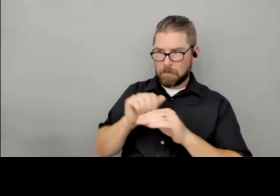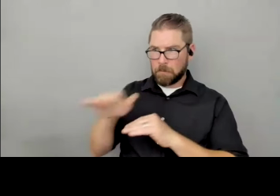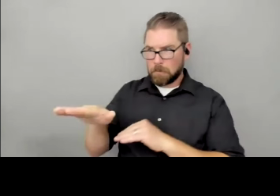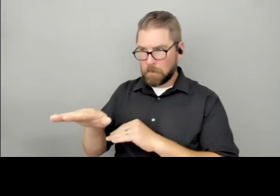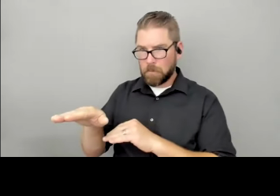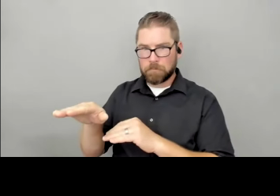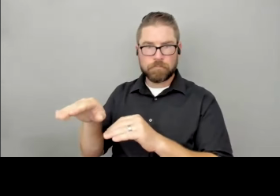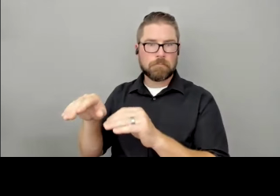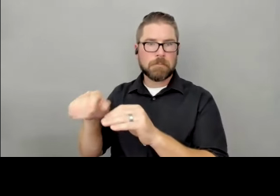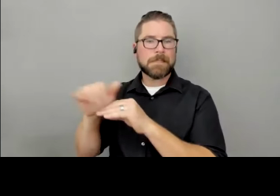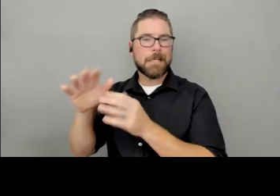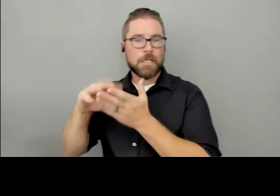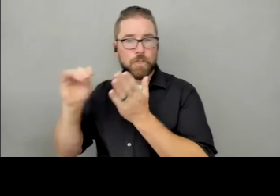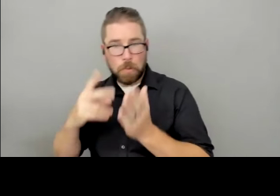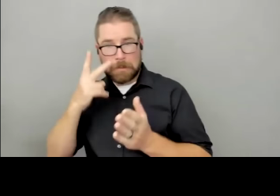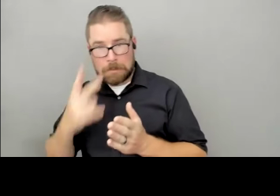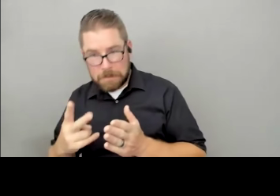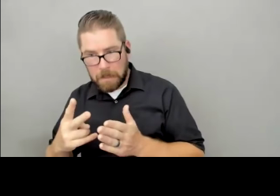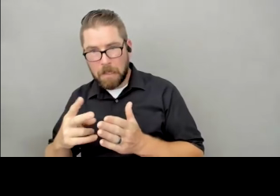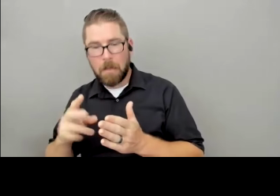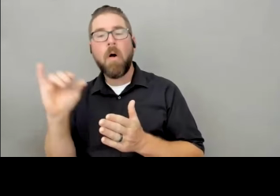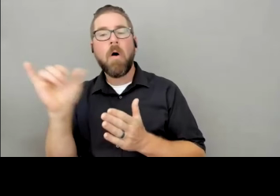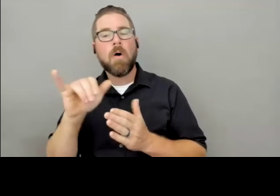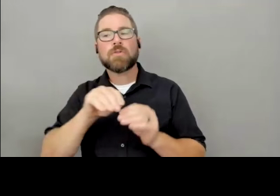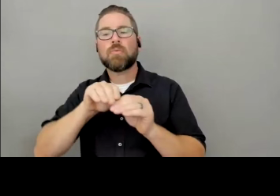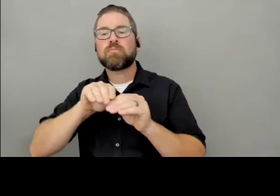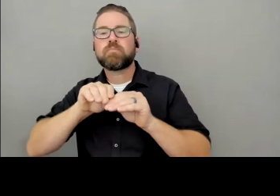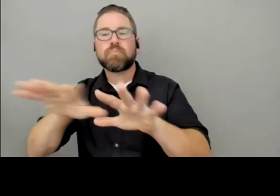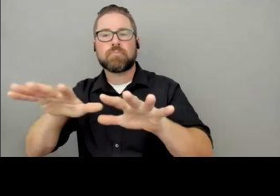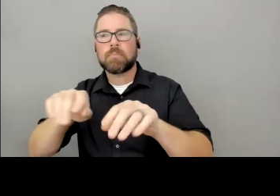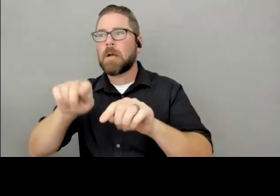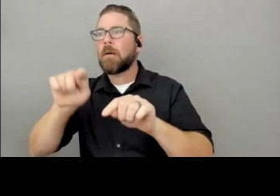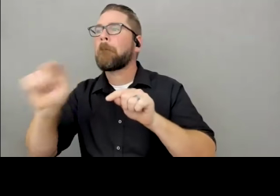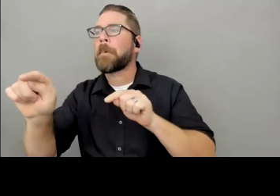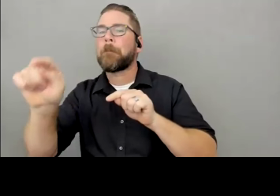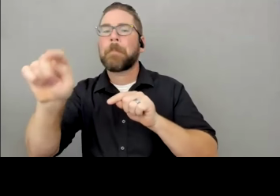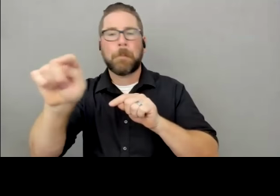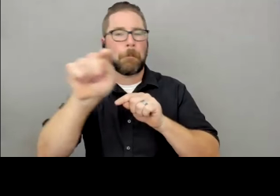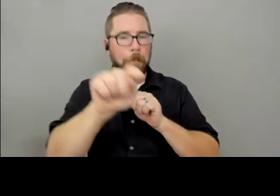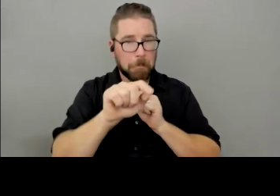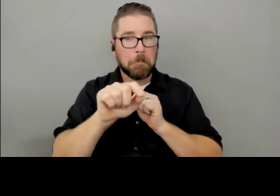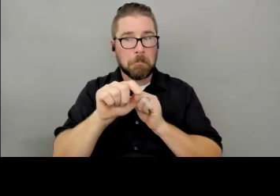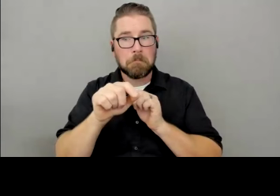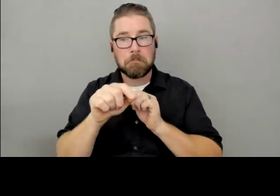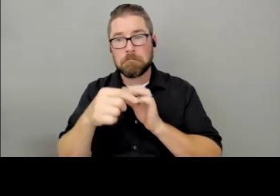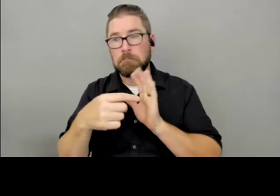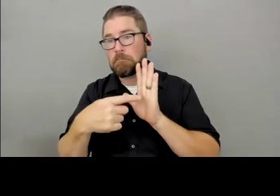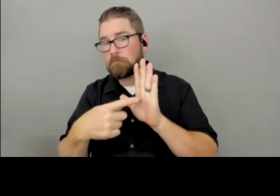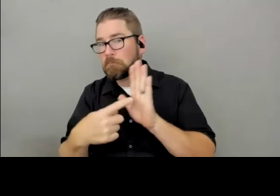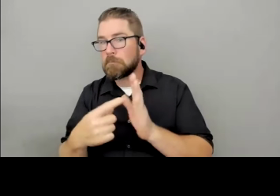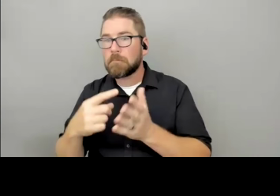it can go through different, it goes through different hands. So, someone in the counseling answer office sees those flags.